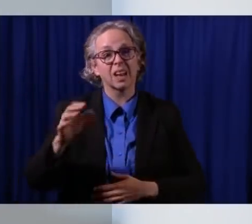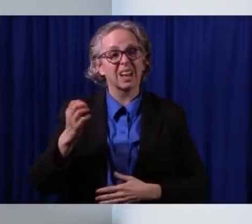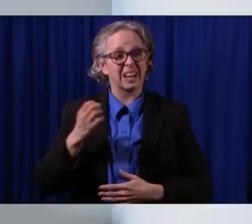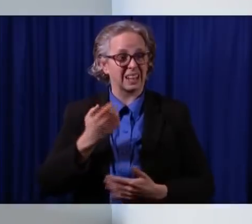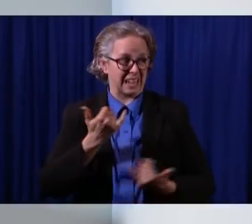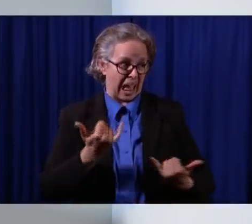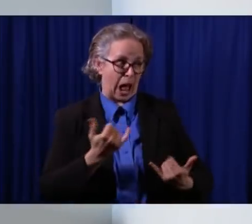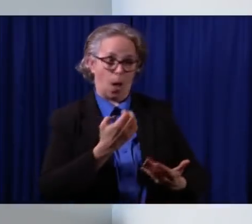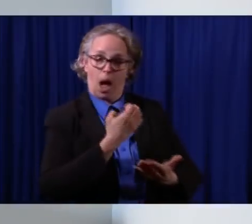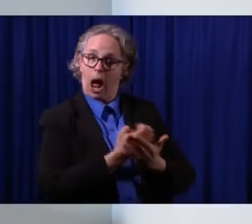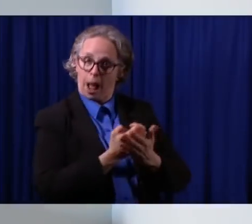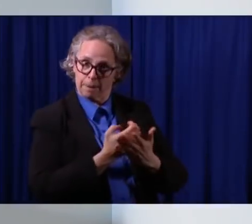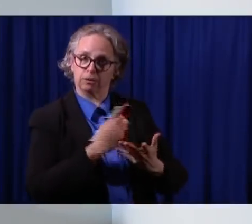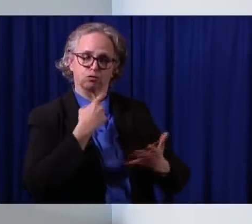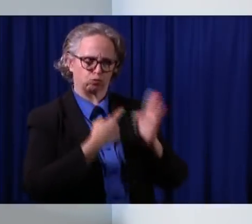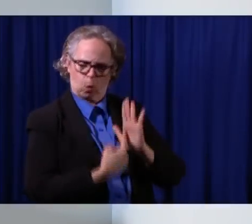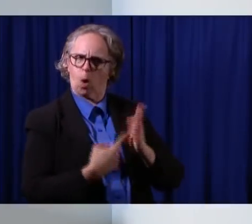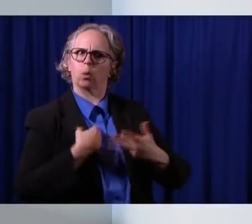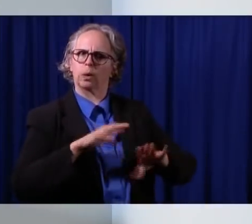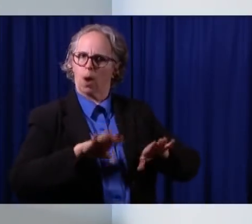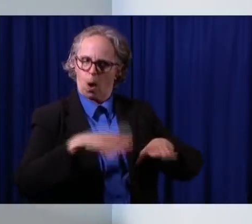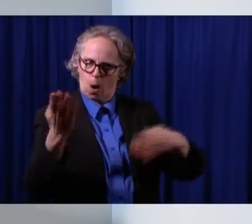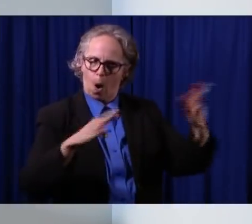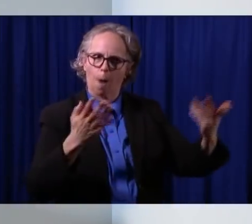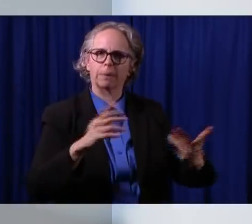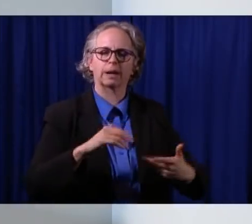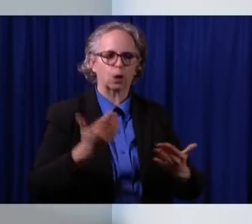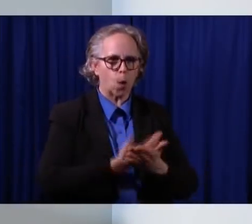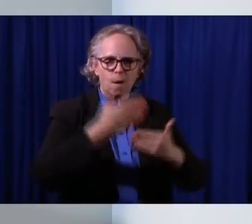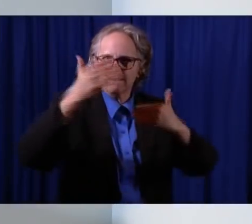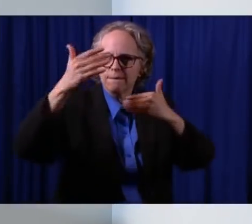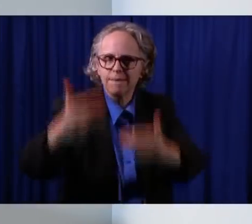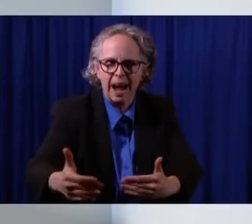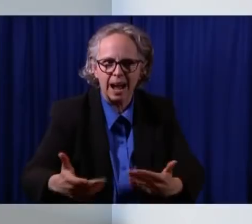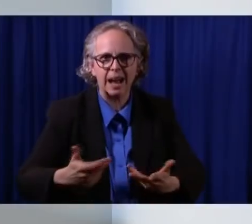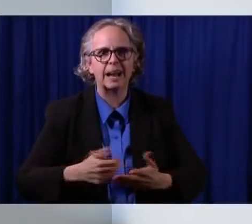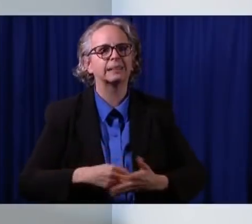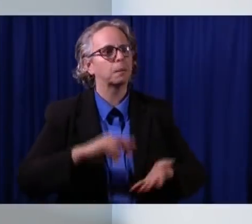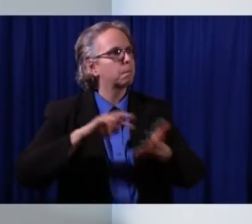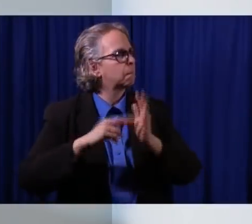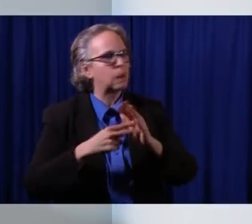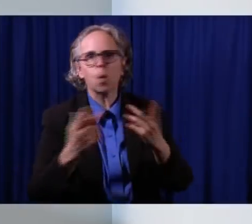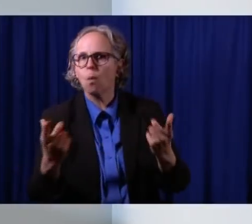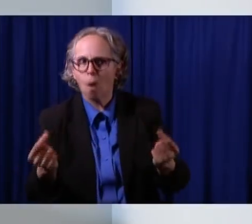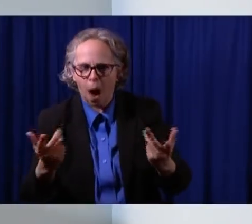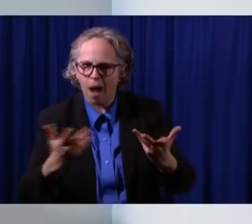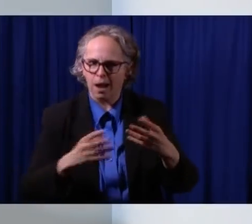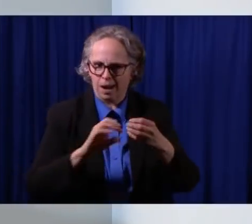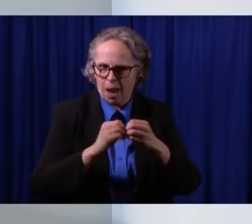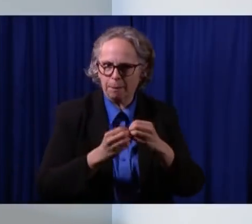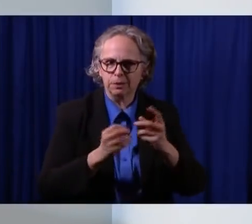TO HIRE AND TO HIRE QUICKLY, SO WE CREATED AN OPPORTUNITY TO DO THAT. AS THE ECONOMY HAS REOPENED, WE